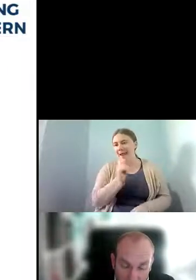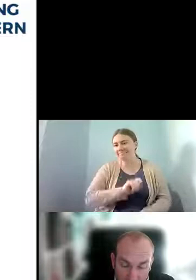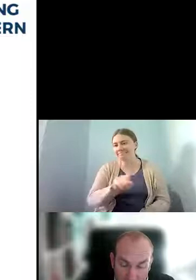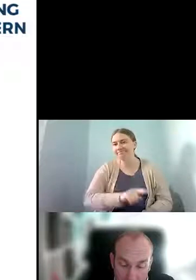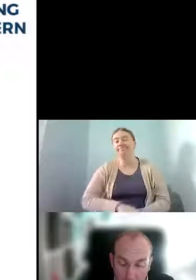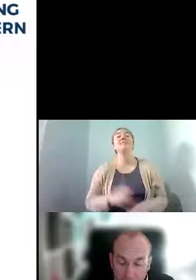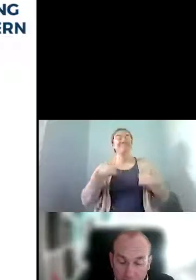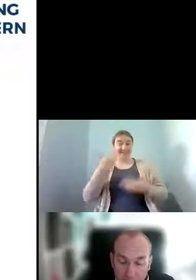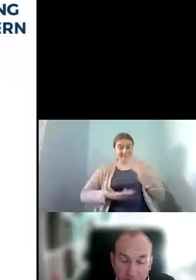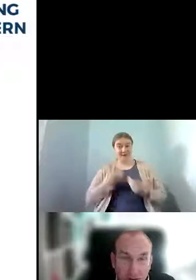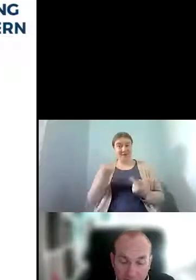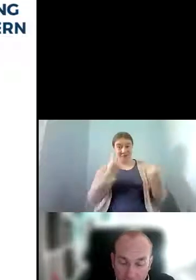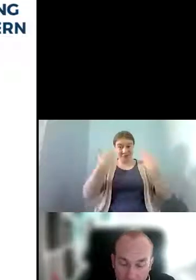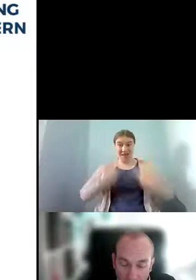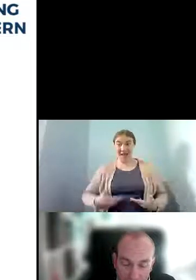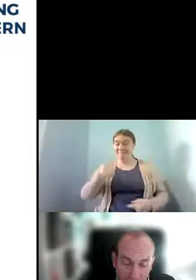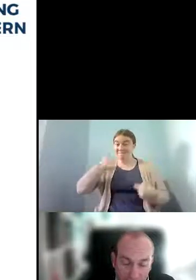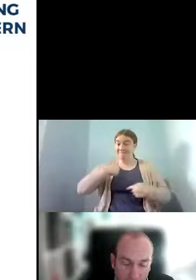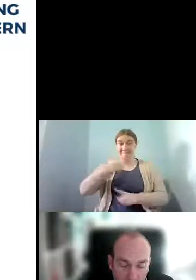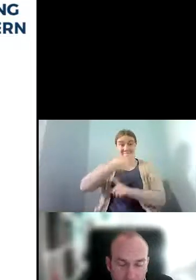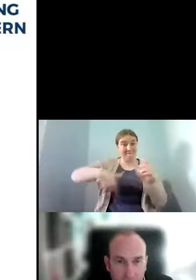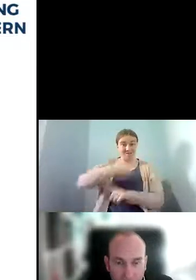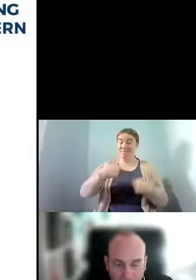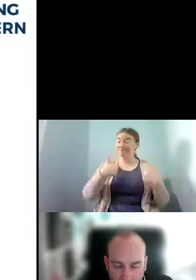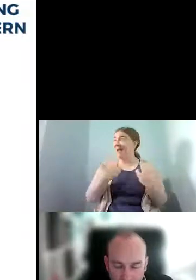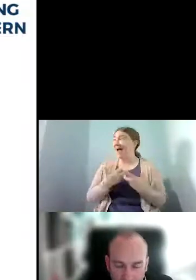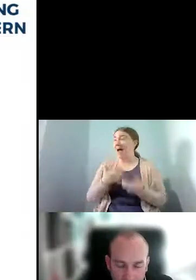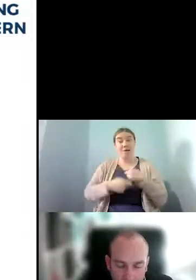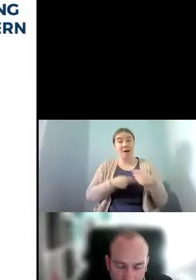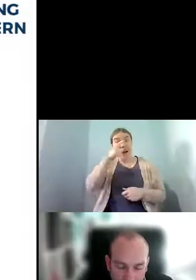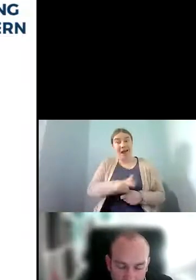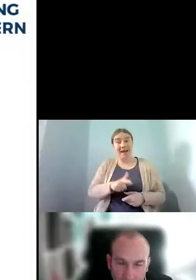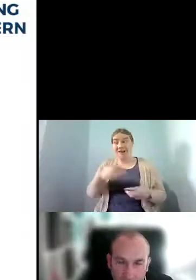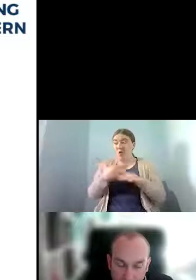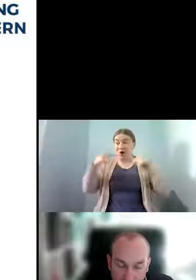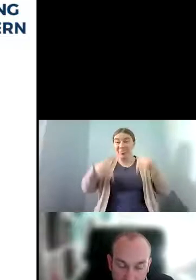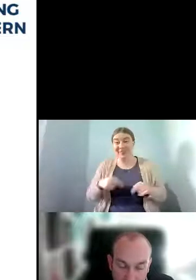i am my background and how i've been lucky enough to find myself working on this project so this is